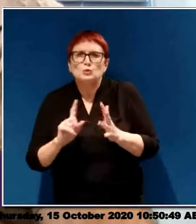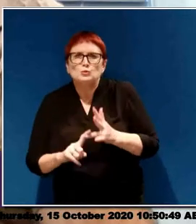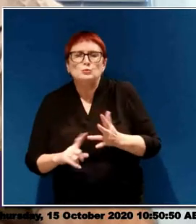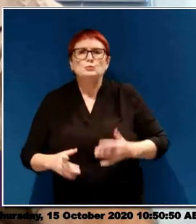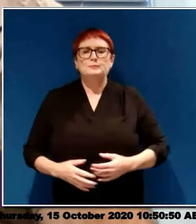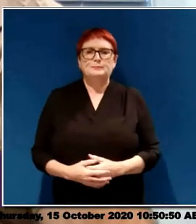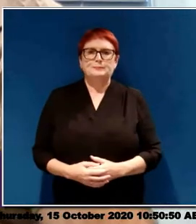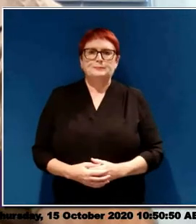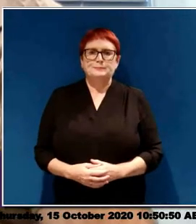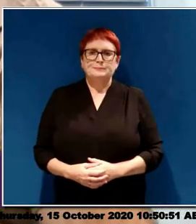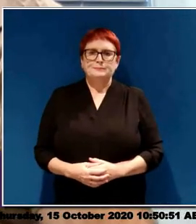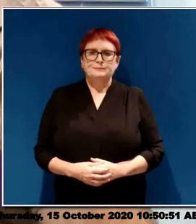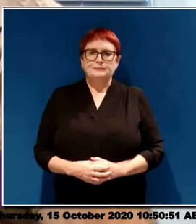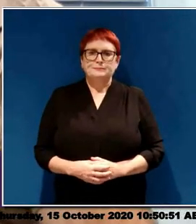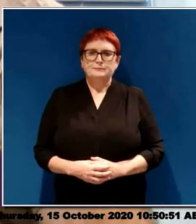to support our child.